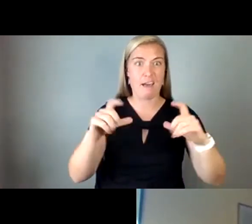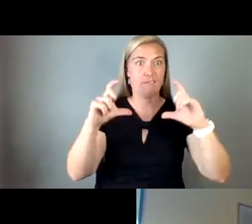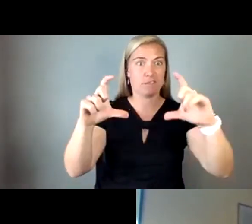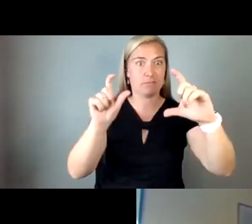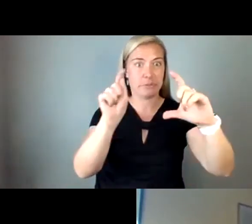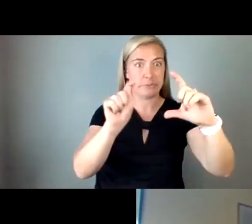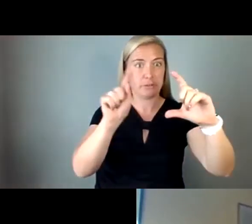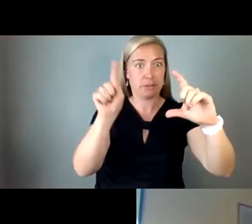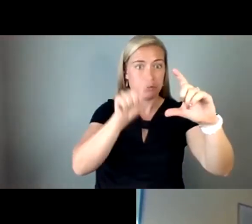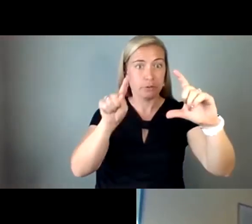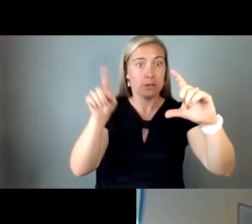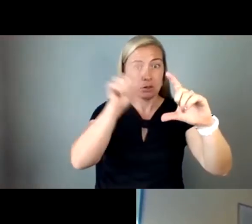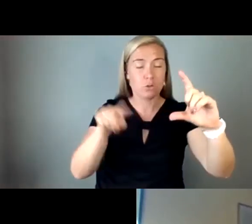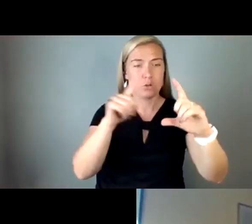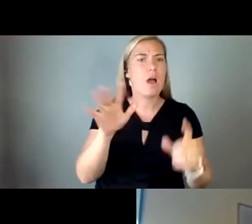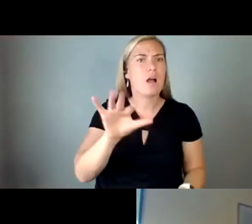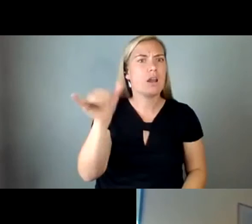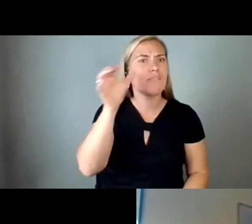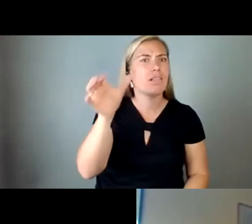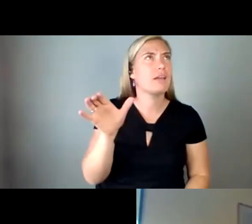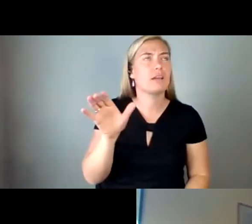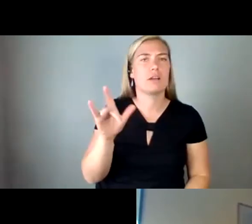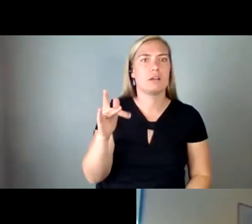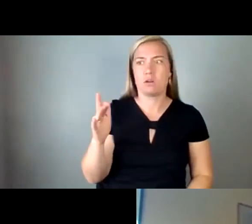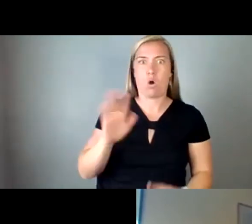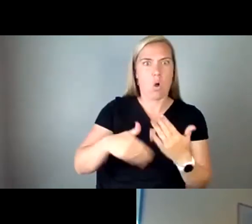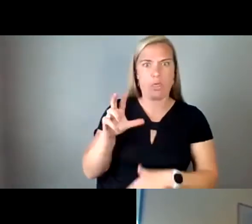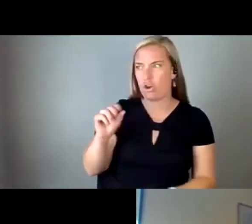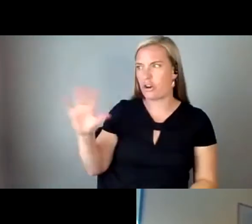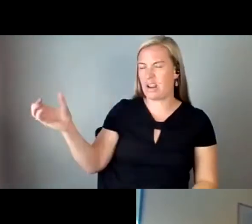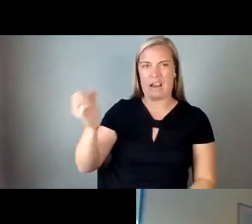30 at the same time and throw them right away. Some of them will land on the bullseye, and some